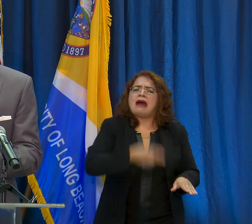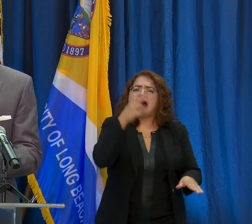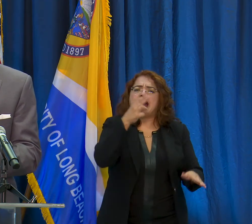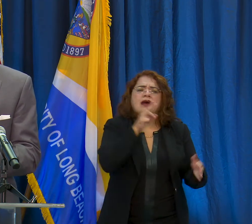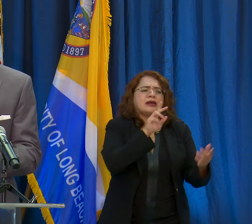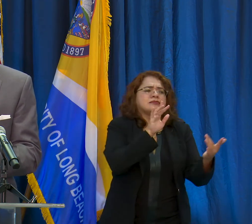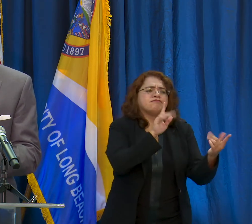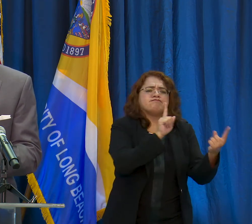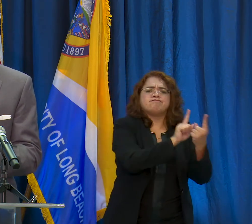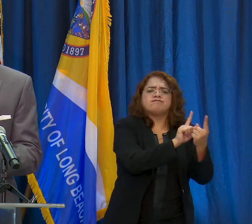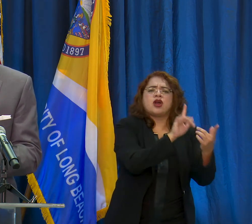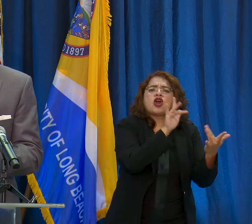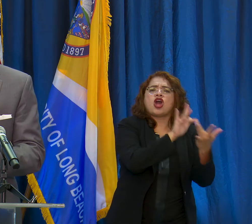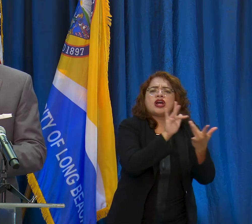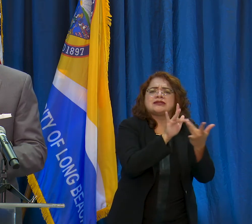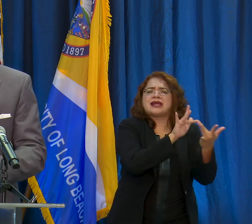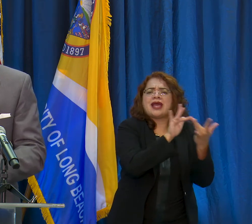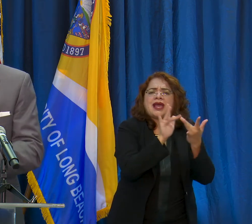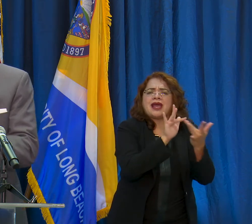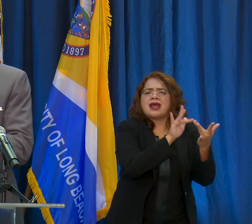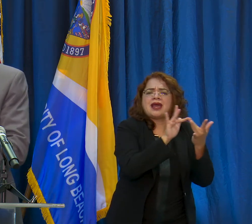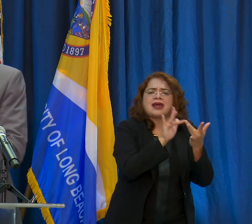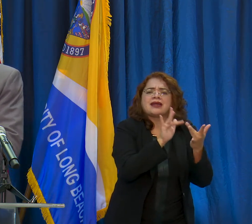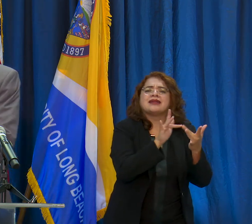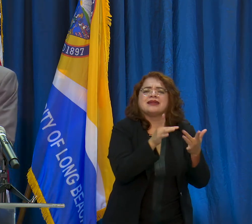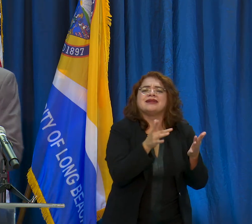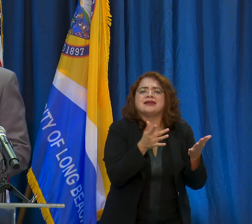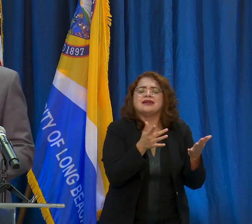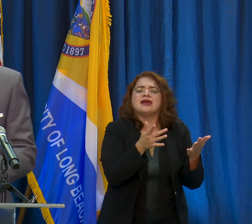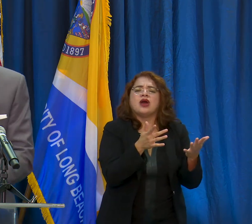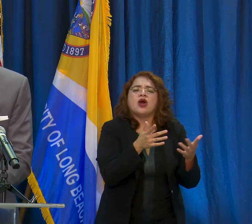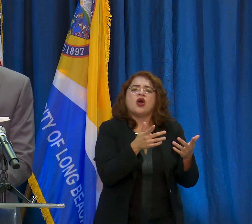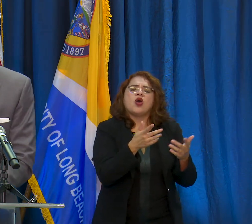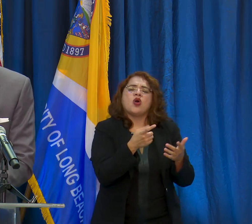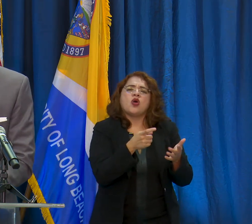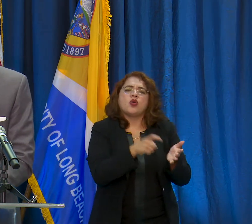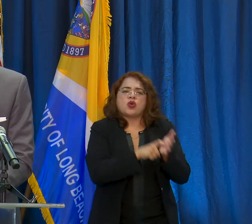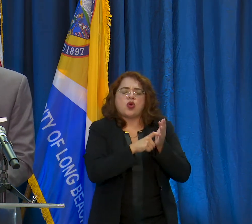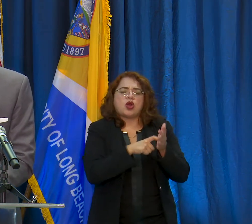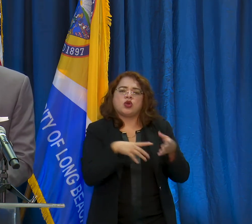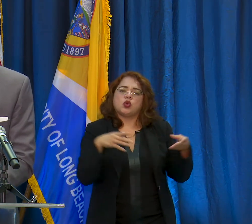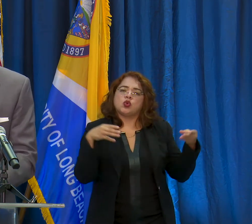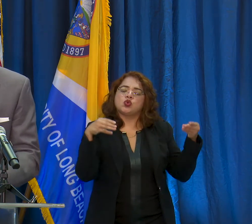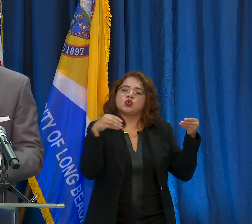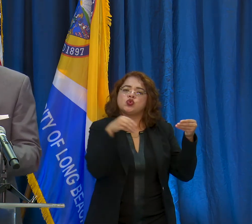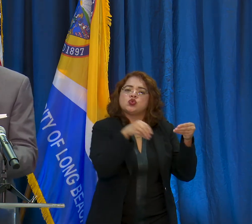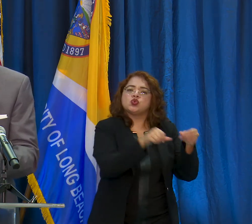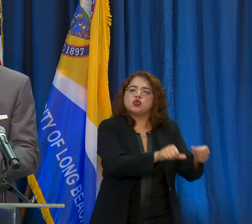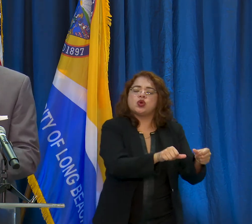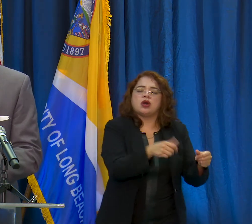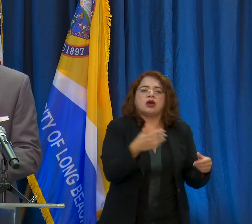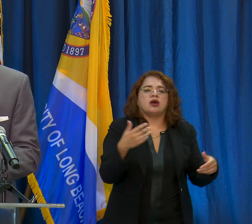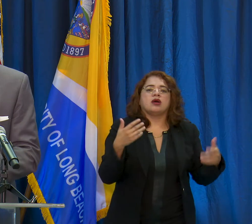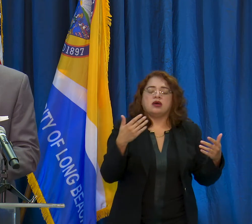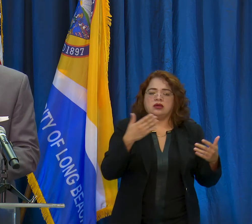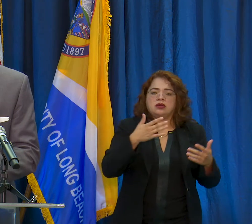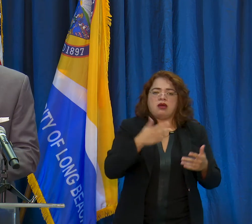types of business activities which requires additional cost because of the high contact with customers,